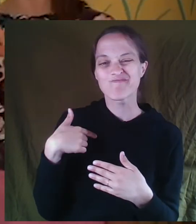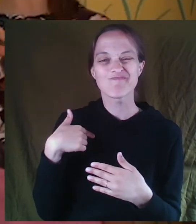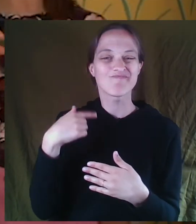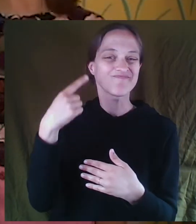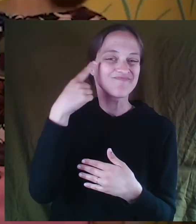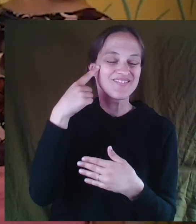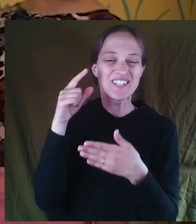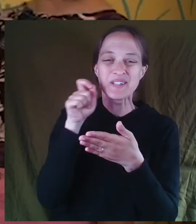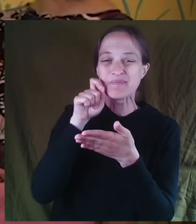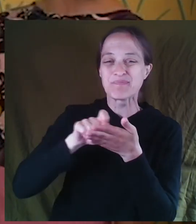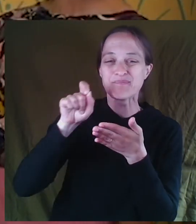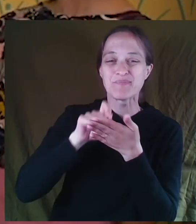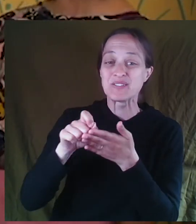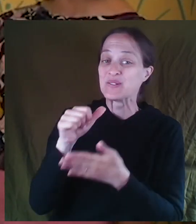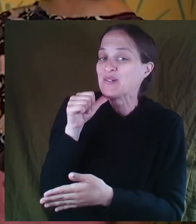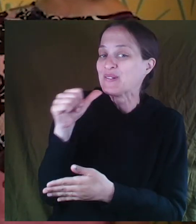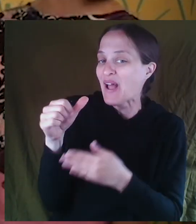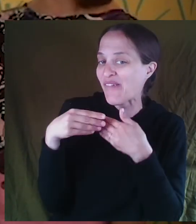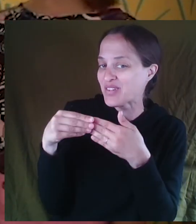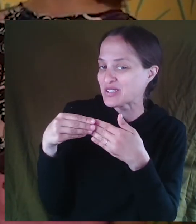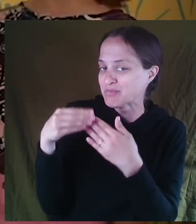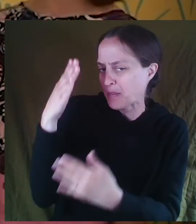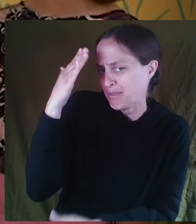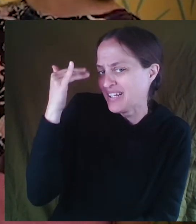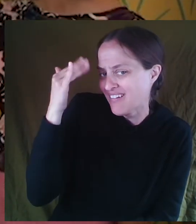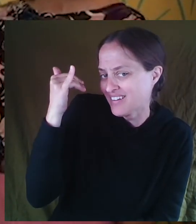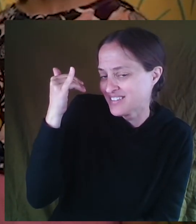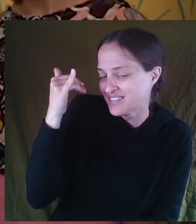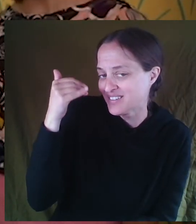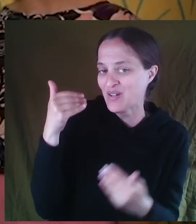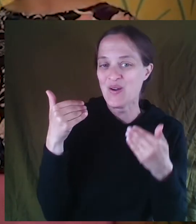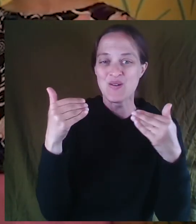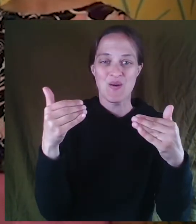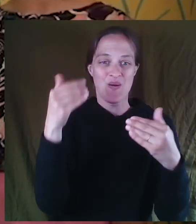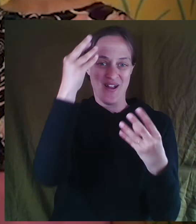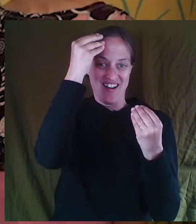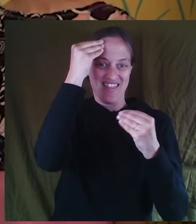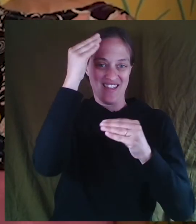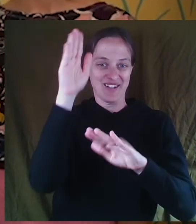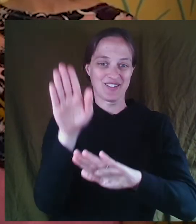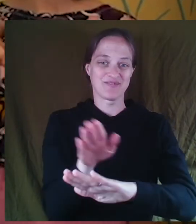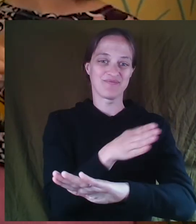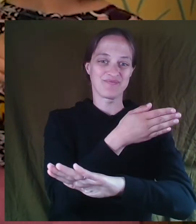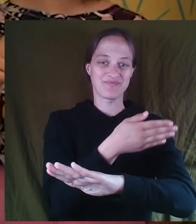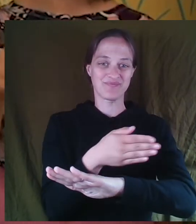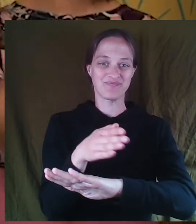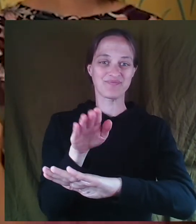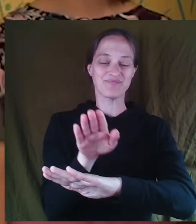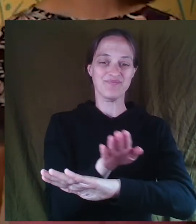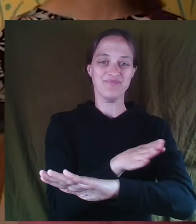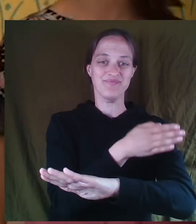or you might say I think a pencil is not flexible because. Take a moment to think.